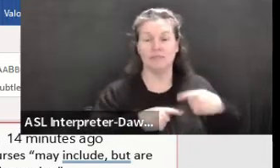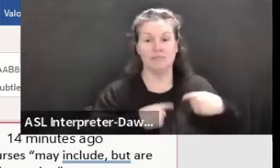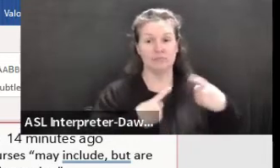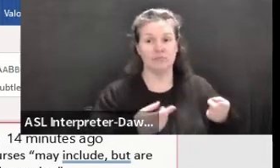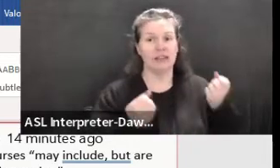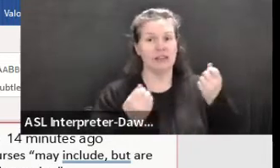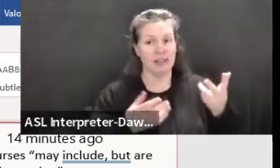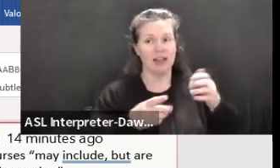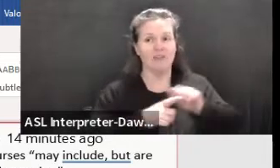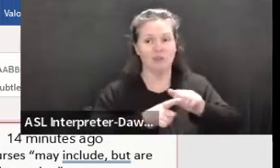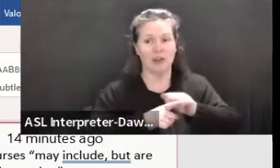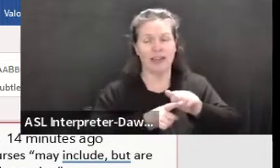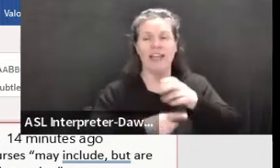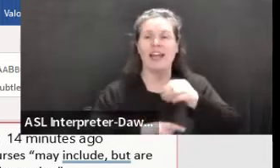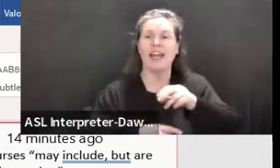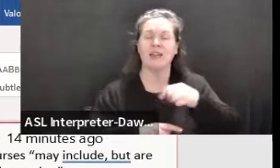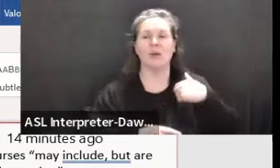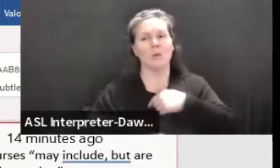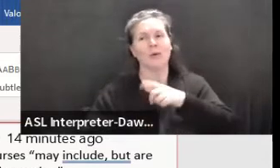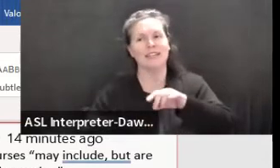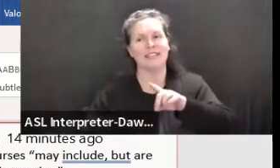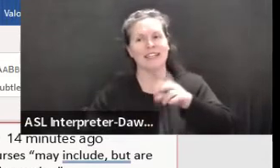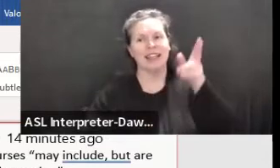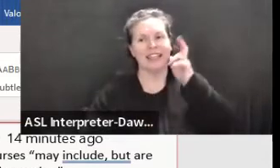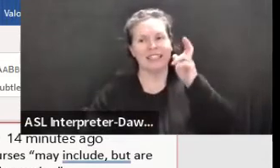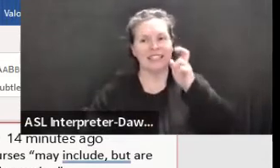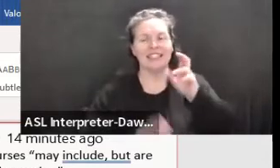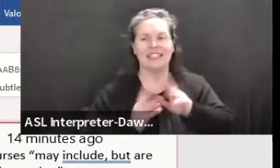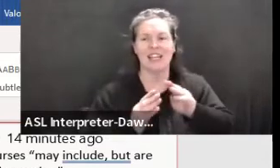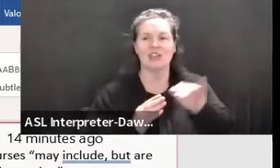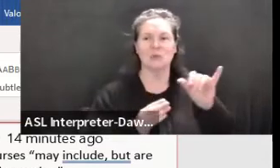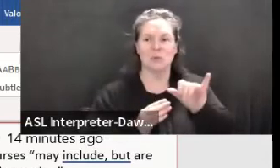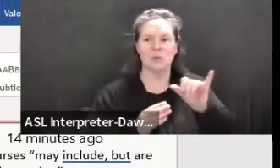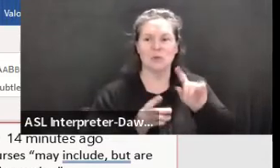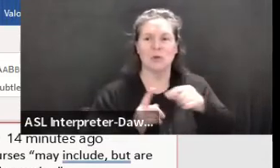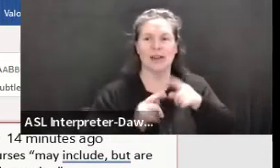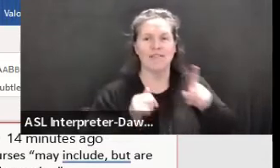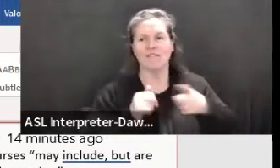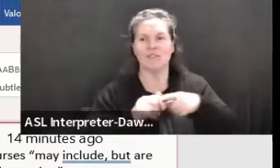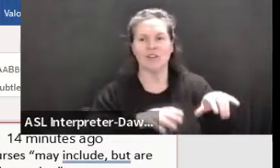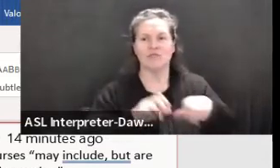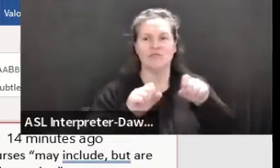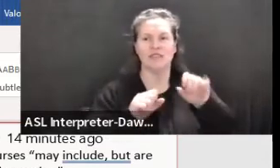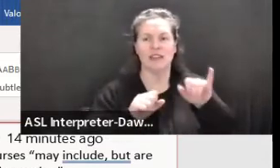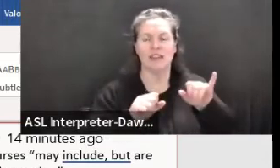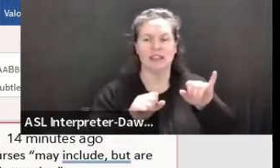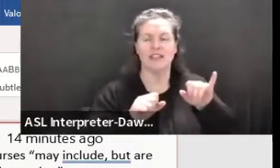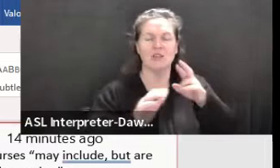And we did listening sessions when I first took on this role a little over four years ago, those were kind of